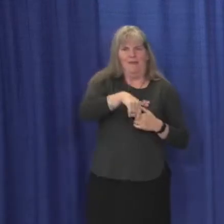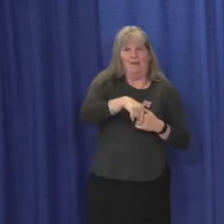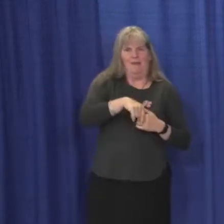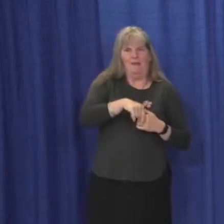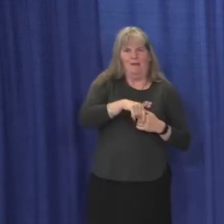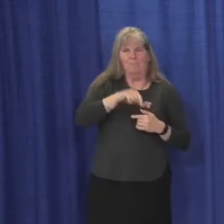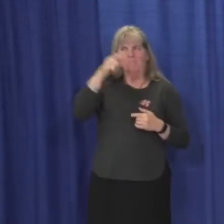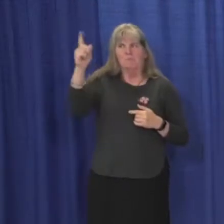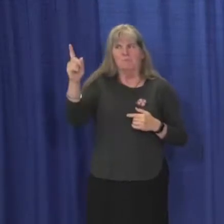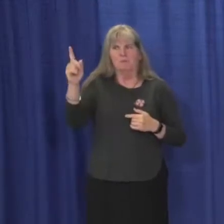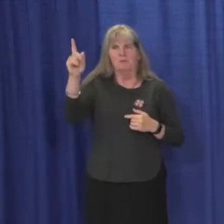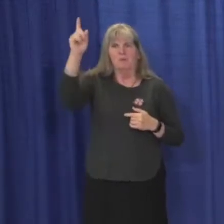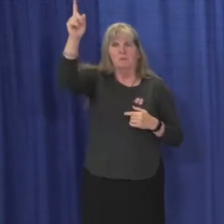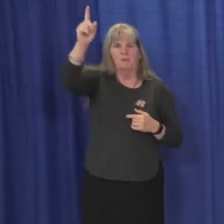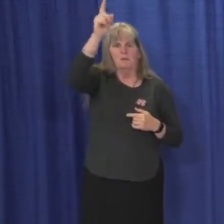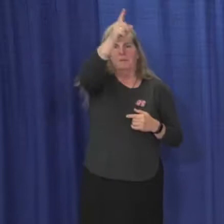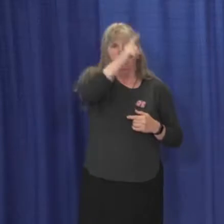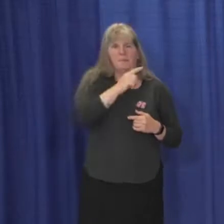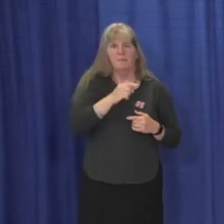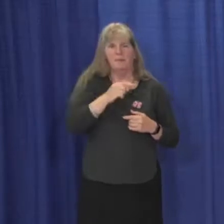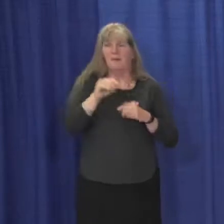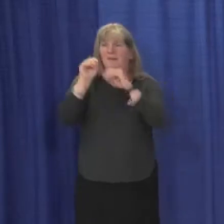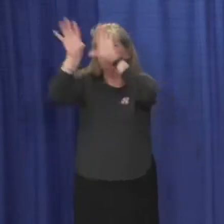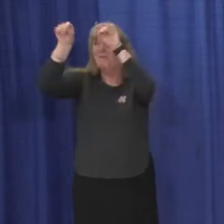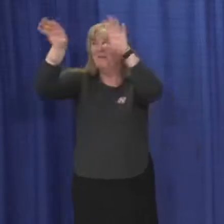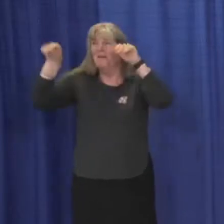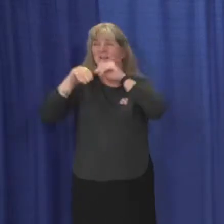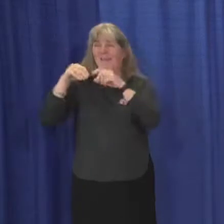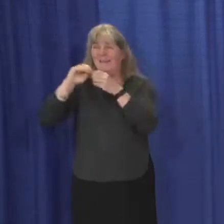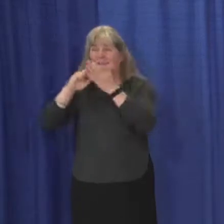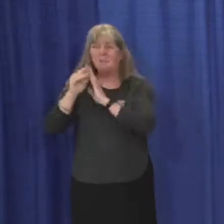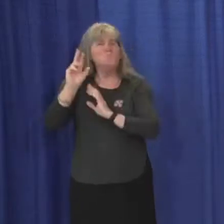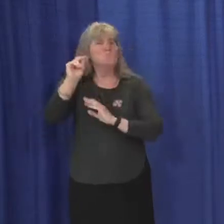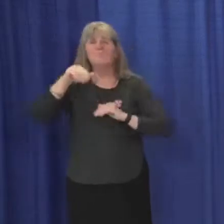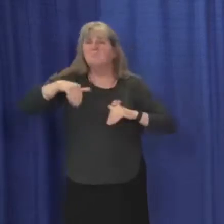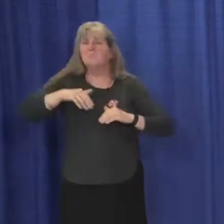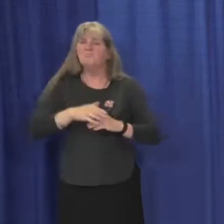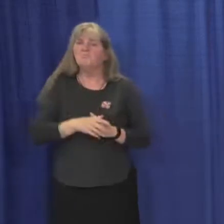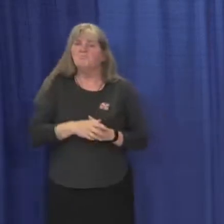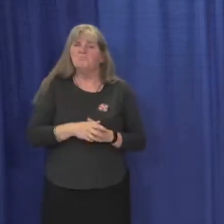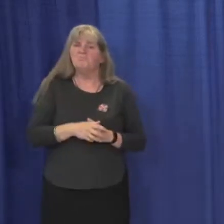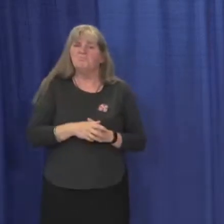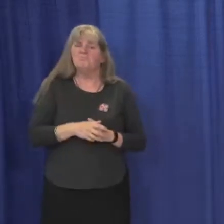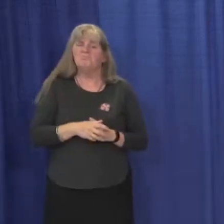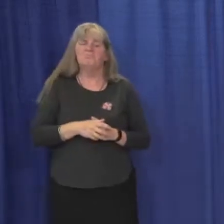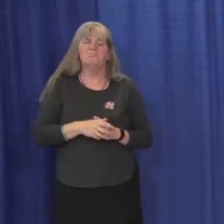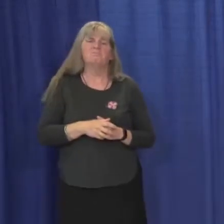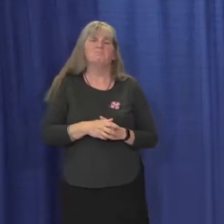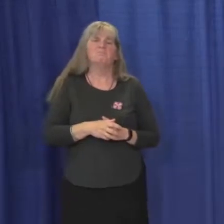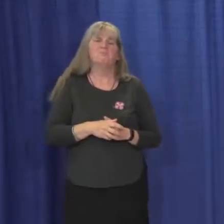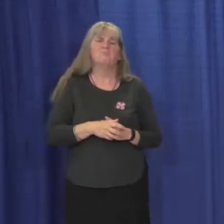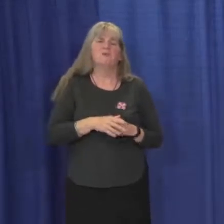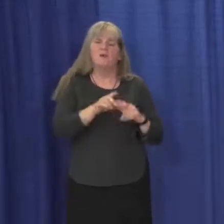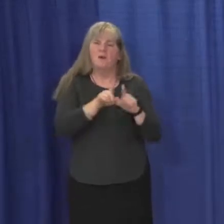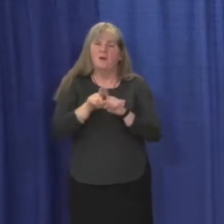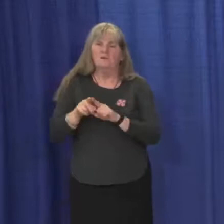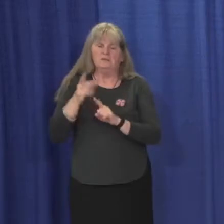the Whitehorse gathering events. The one that spurred this wave in the first place.